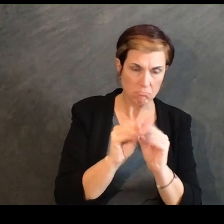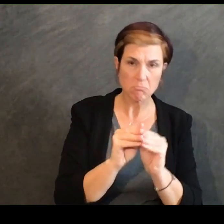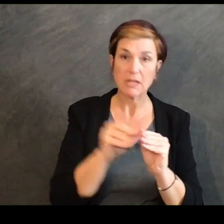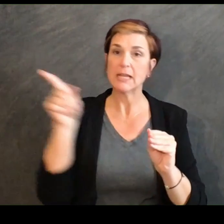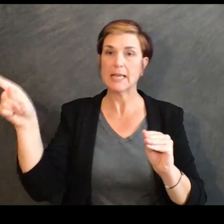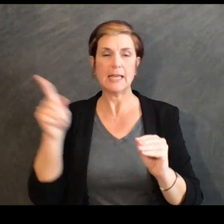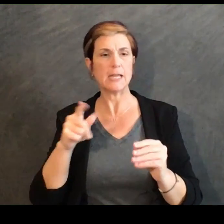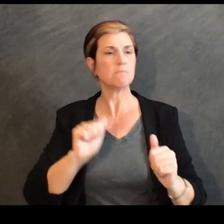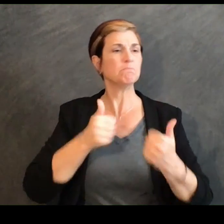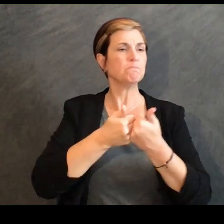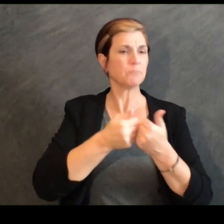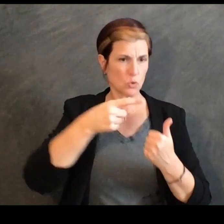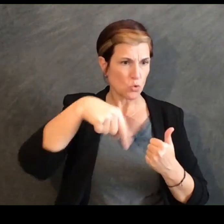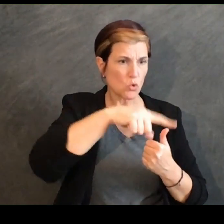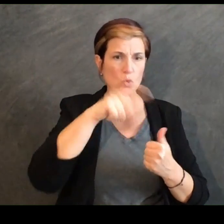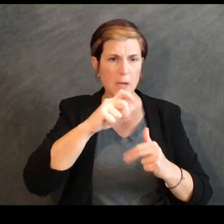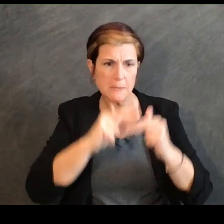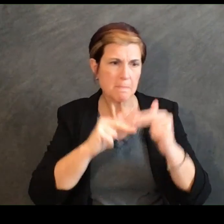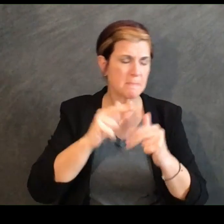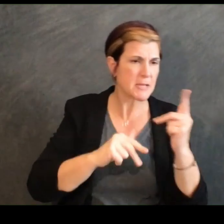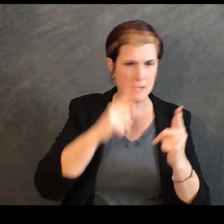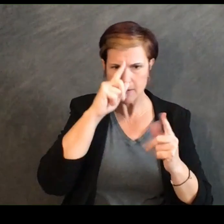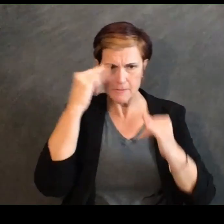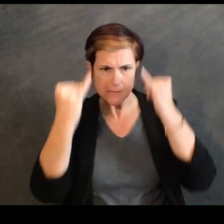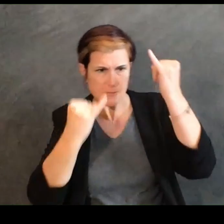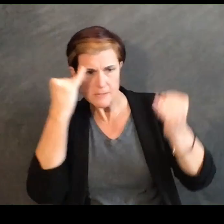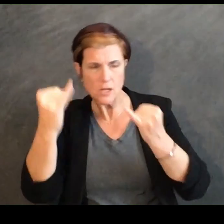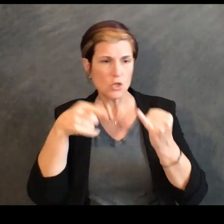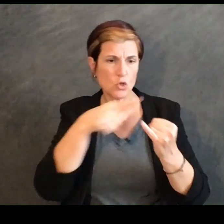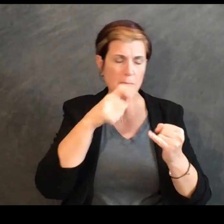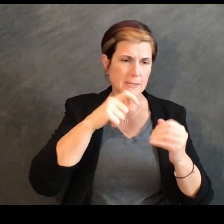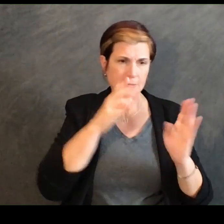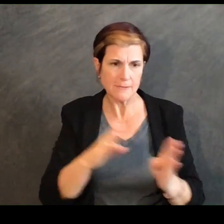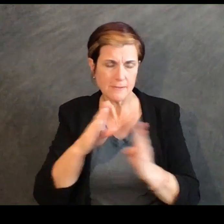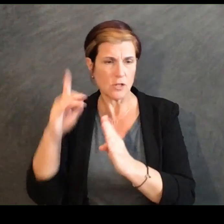meet the needs of the American public we are grateful to LabCorp and quest for